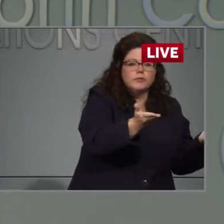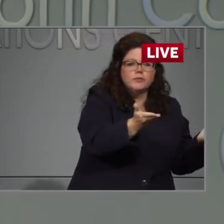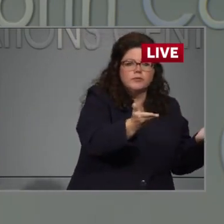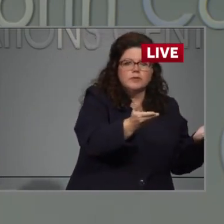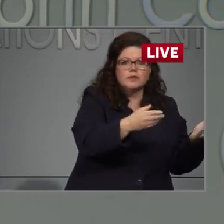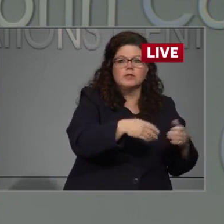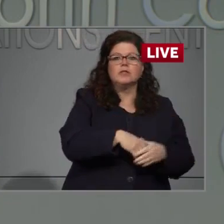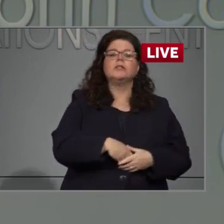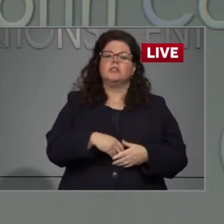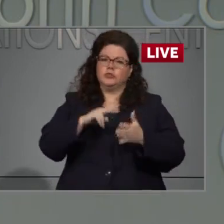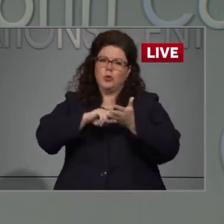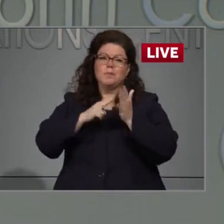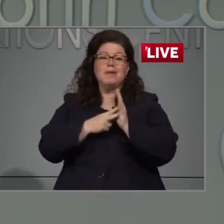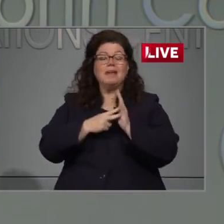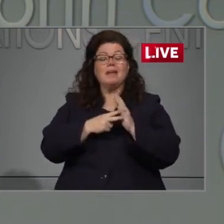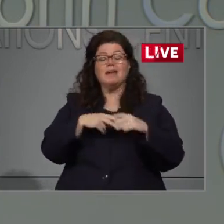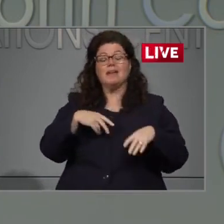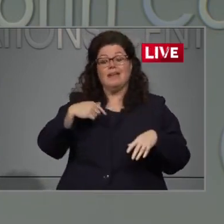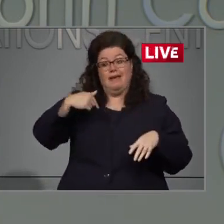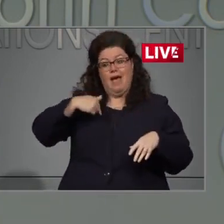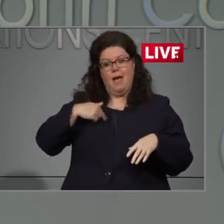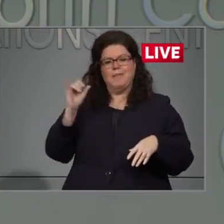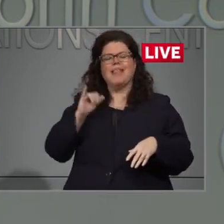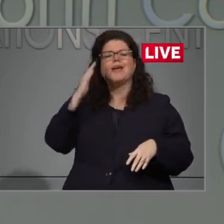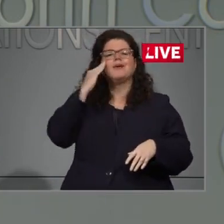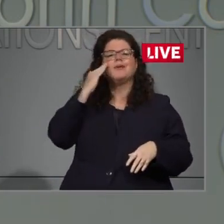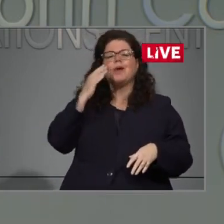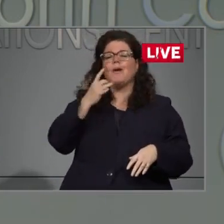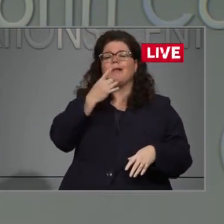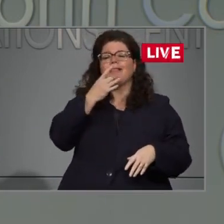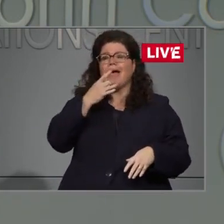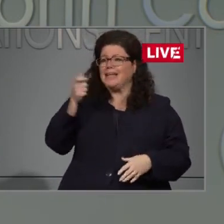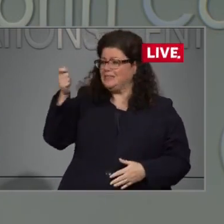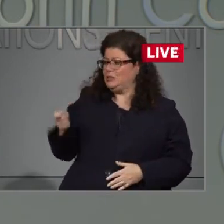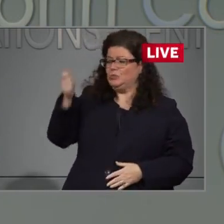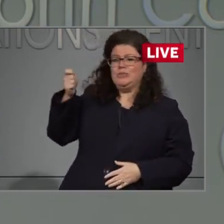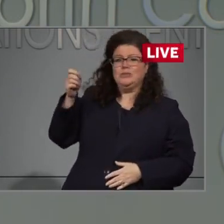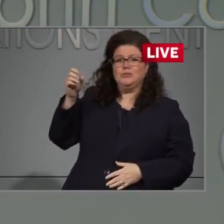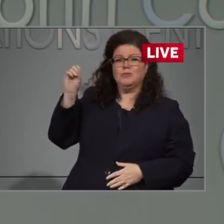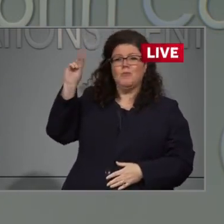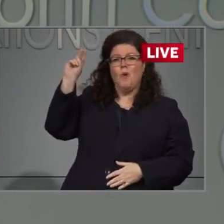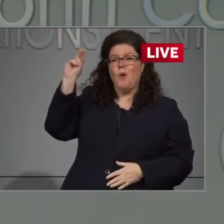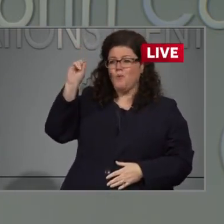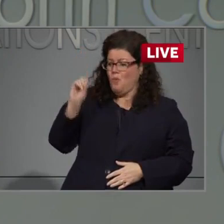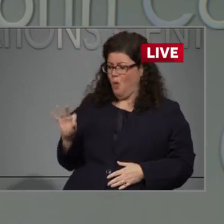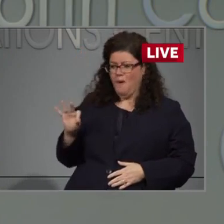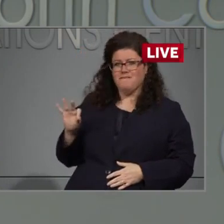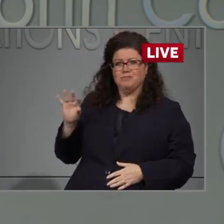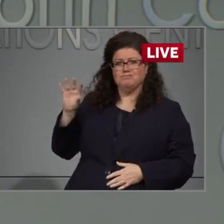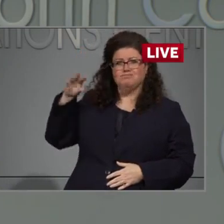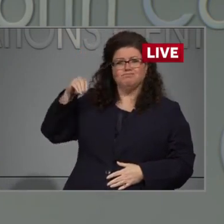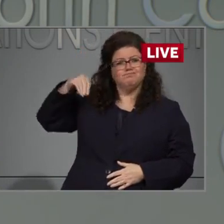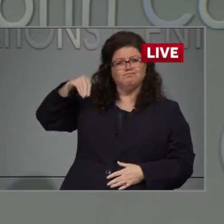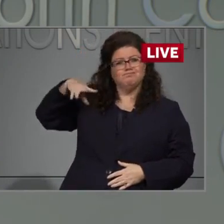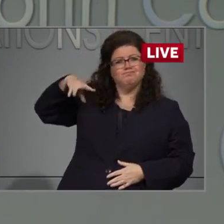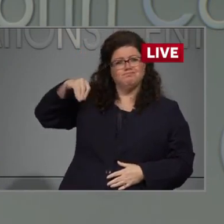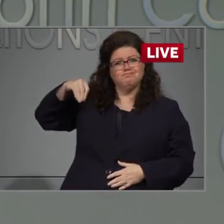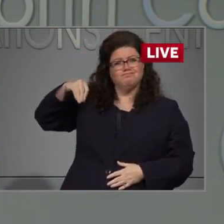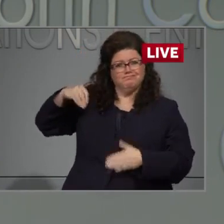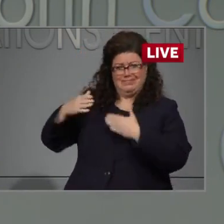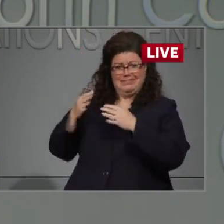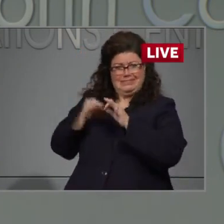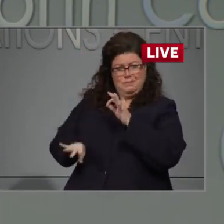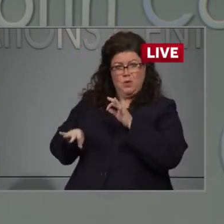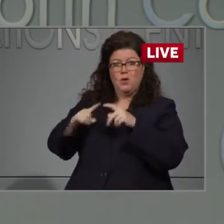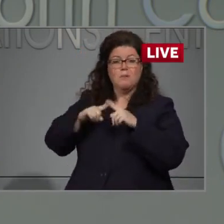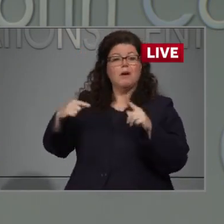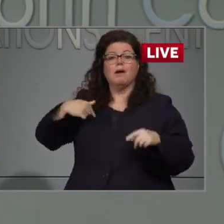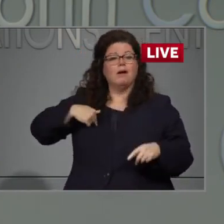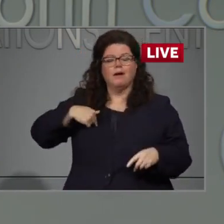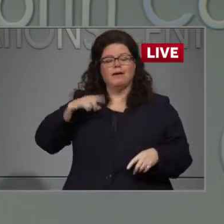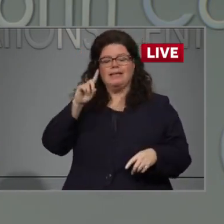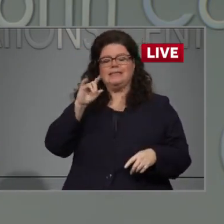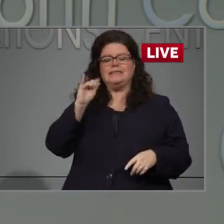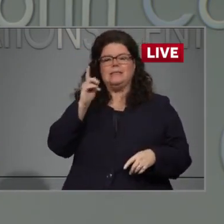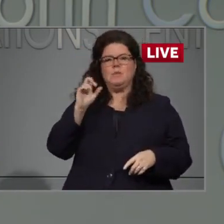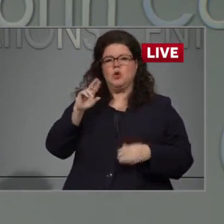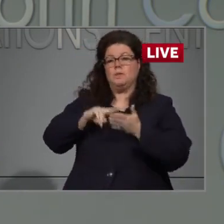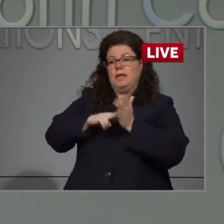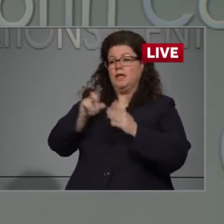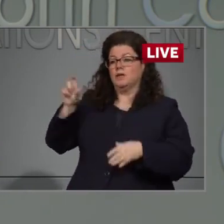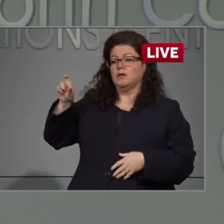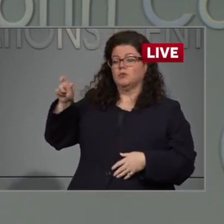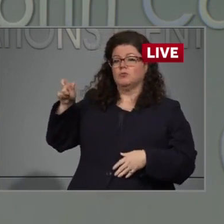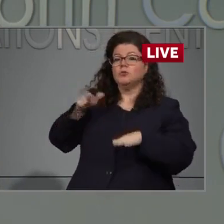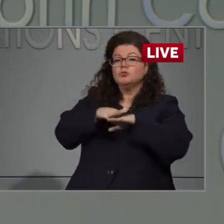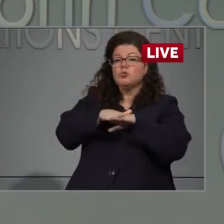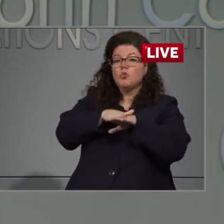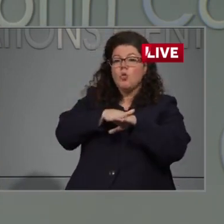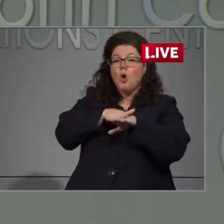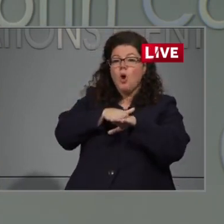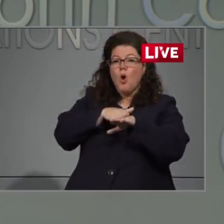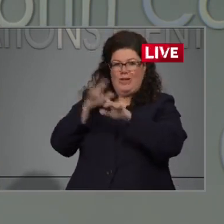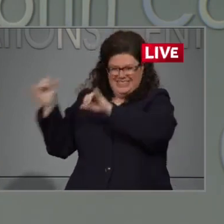OUR CULTURE’S CAUTIOUS APPROACH HERE IS LIKE THE DIMMER SWITCH RATHER THAN THE ON/OFF SWITCH OVER THE PAST WEEKS AND MONTHS EVEN AS WE’VE SLOWLY TURN THE DIMMER SWITCH UP AND EASE